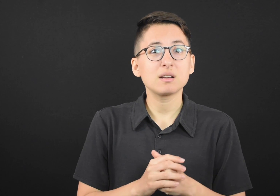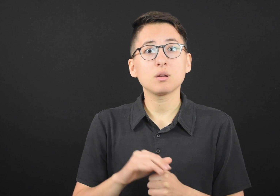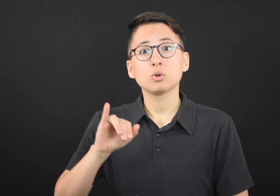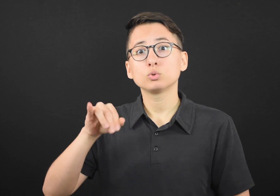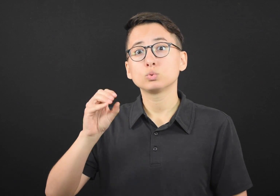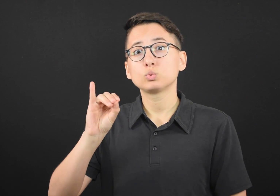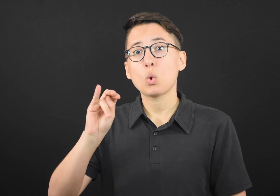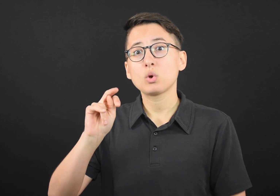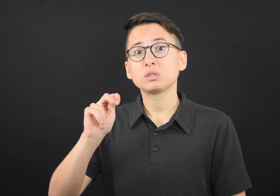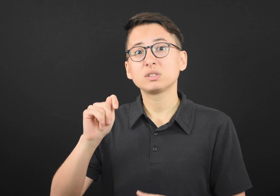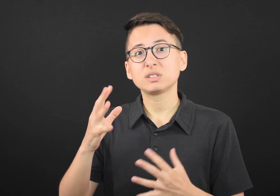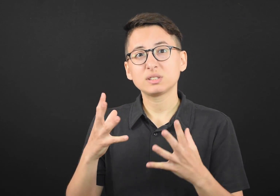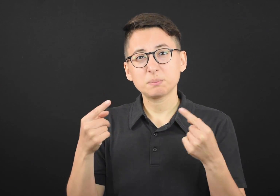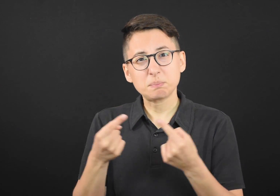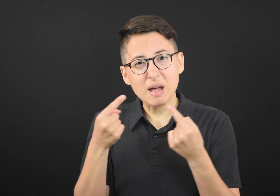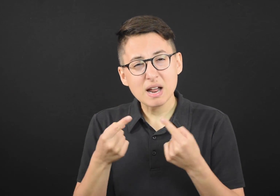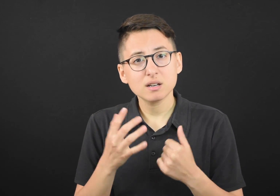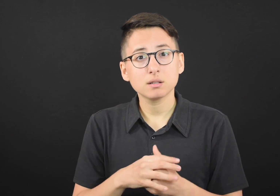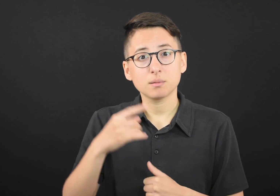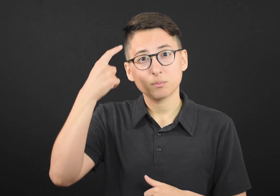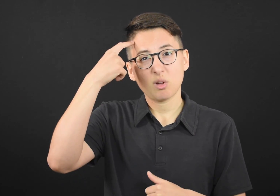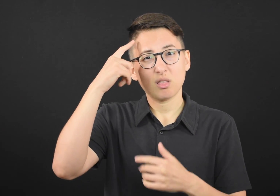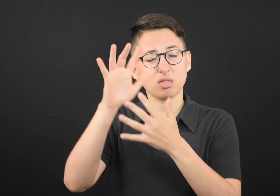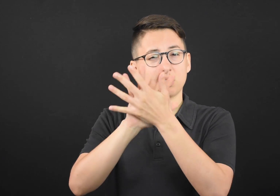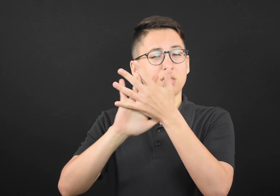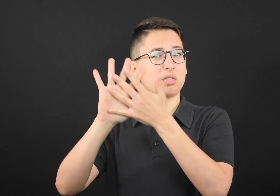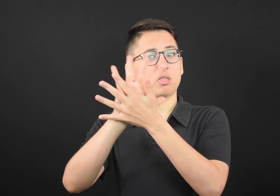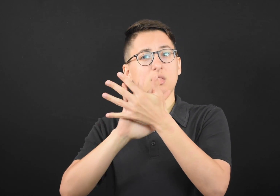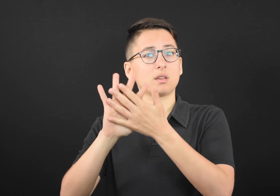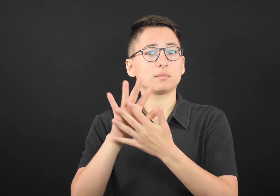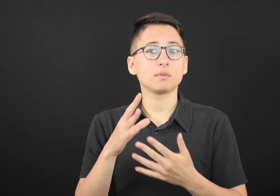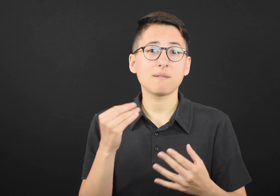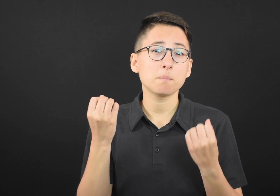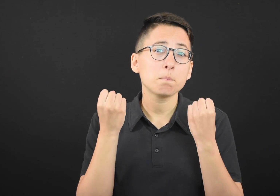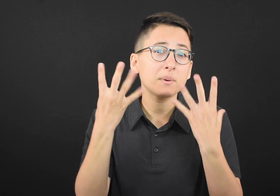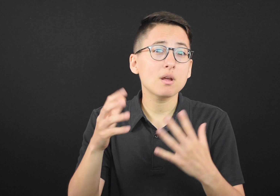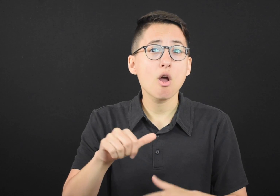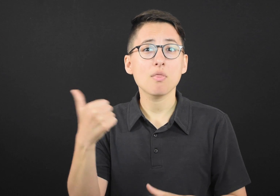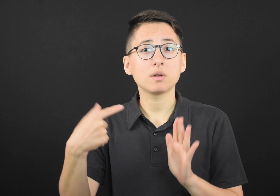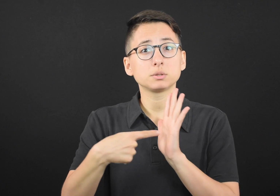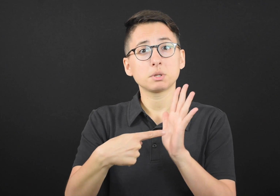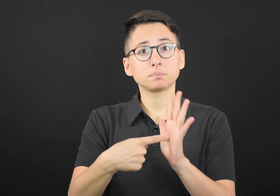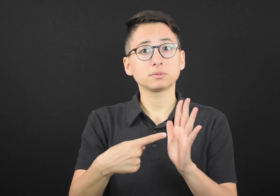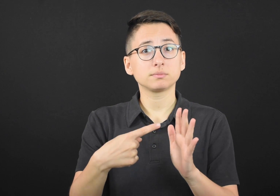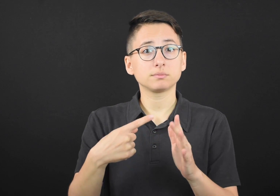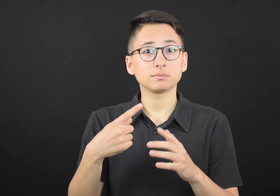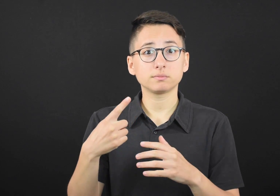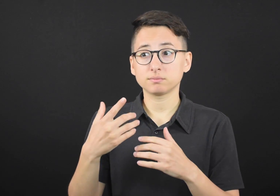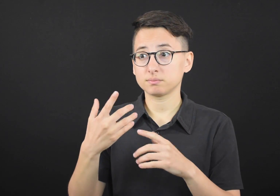muscle pain, joint pain, “brain fog” and many other symptoms for months